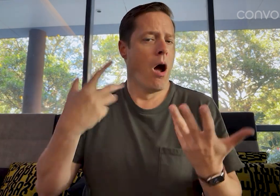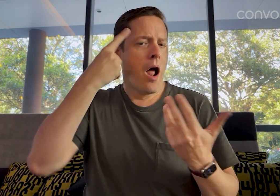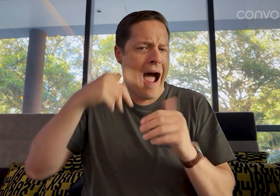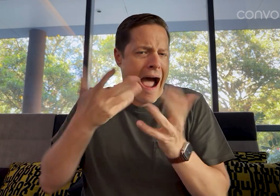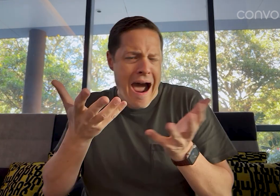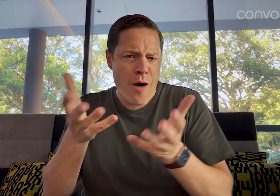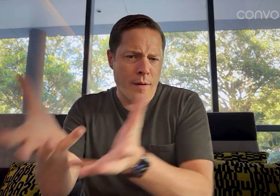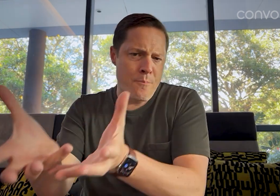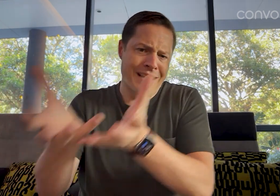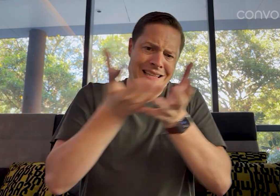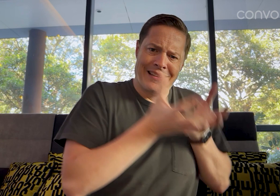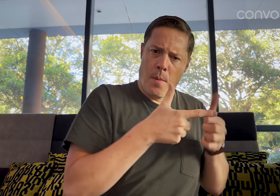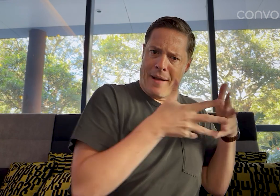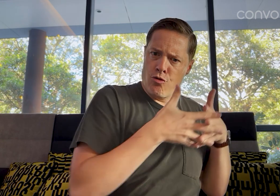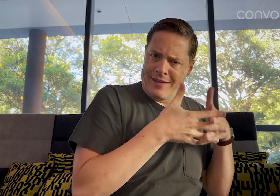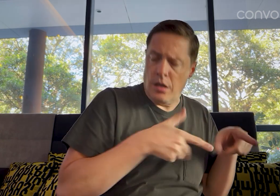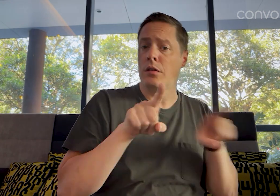We are thinking of ways to bring that to America,